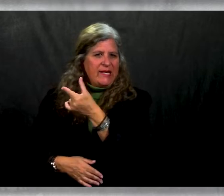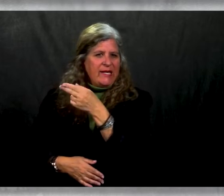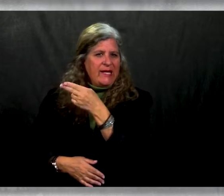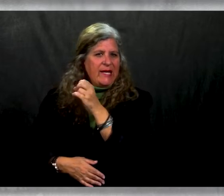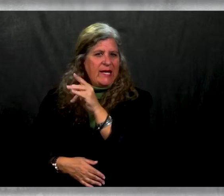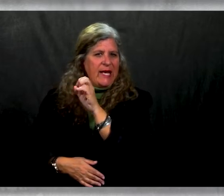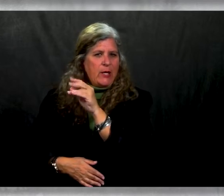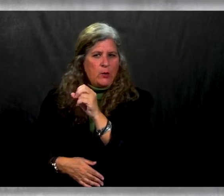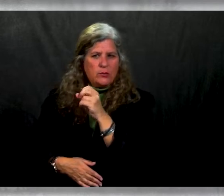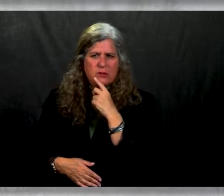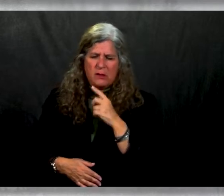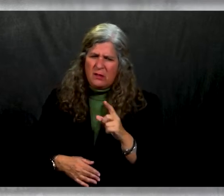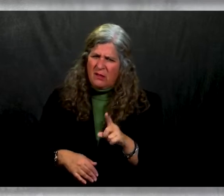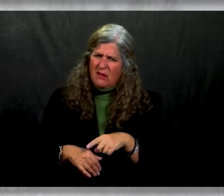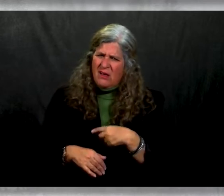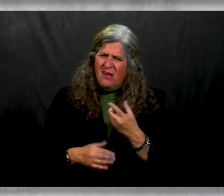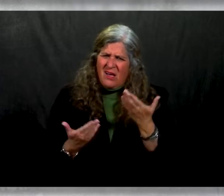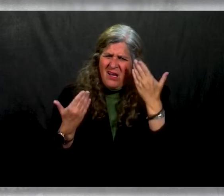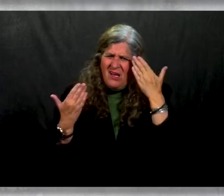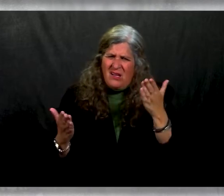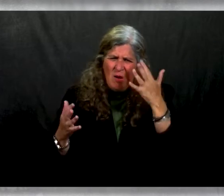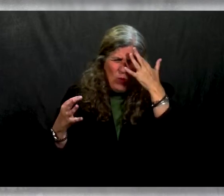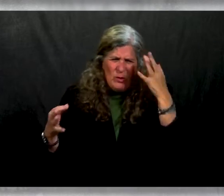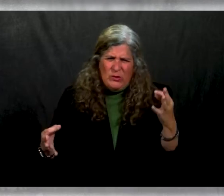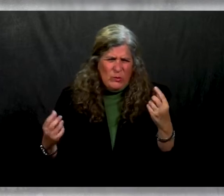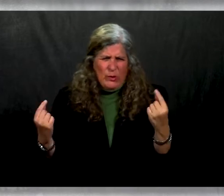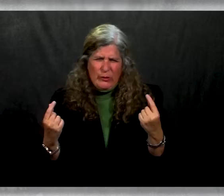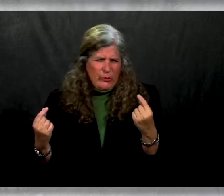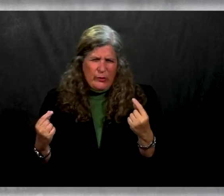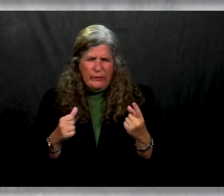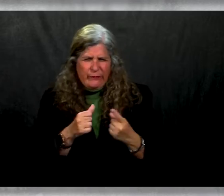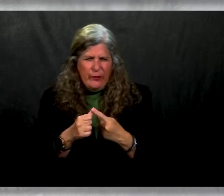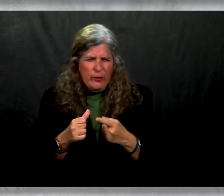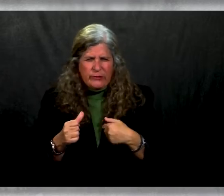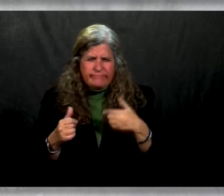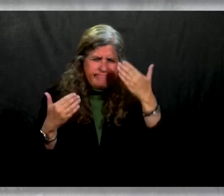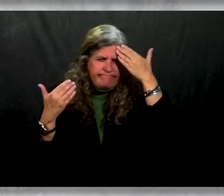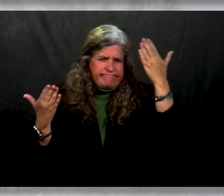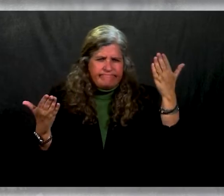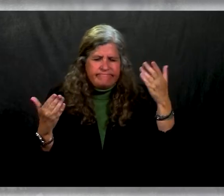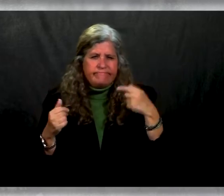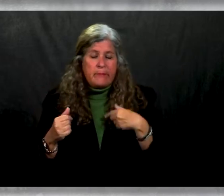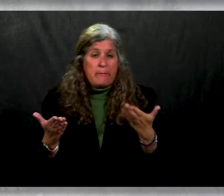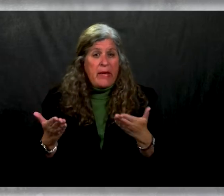to remove Jews from the Third Reich. They toyed with various ideas, including isolating Jews on the island